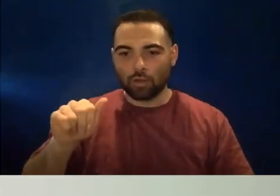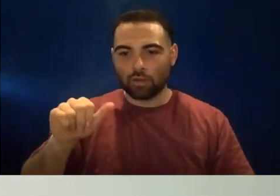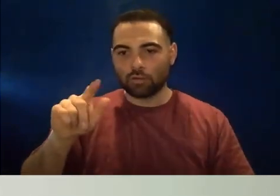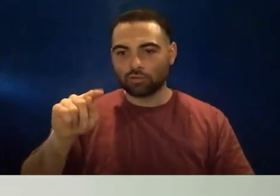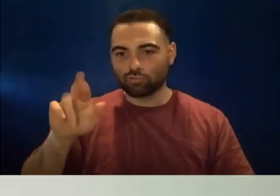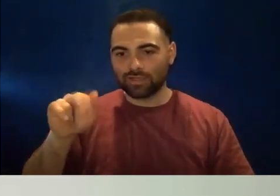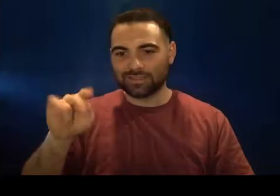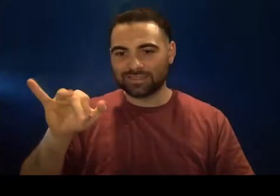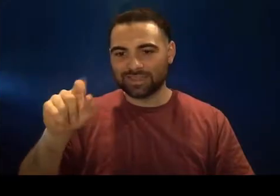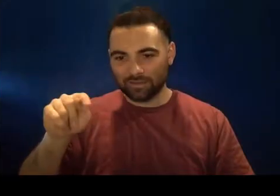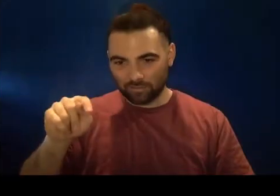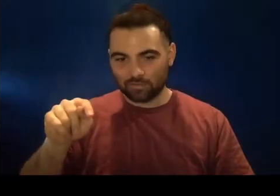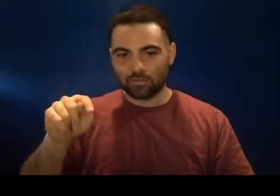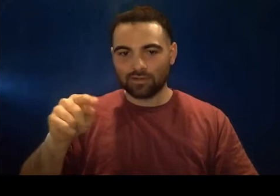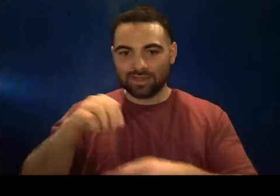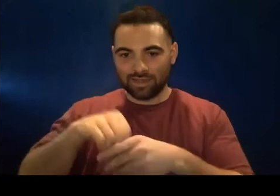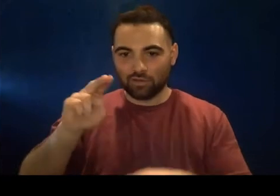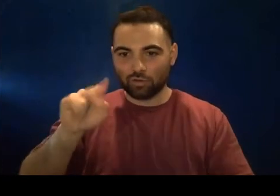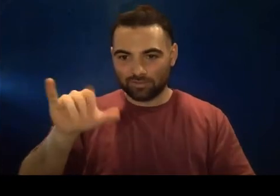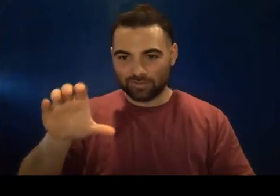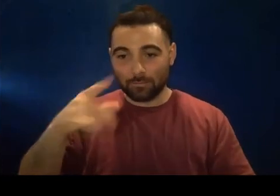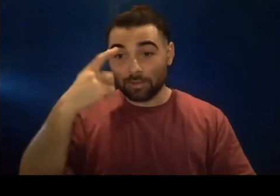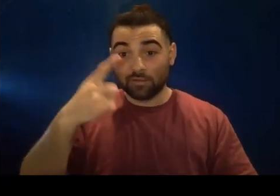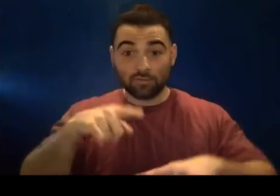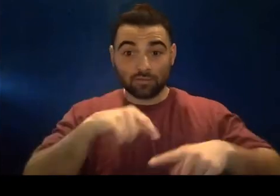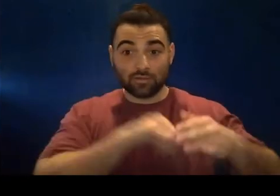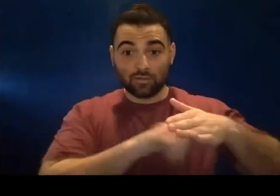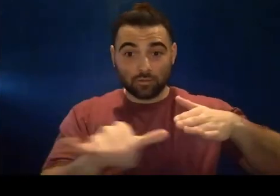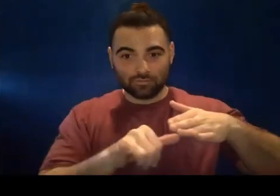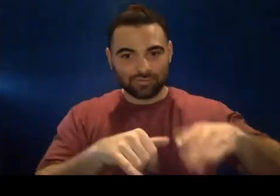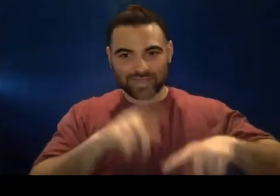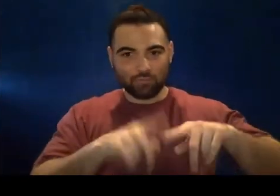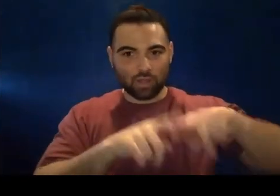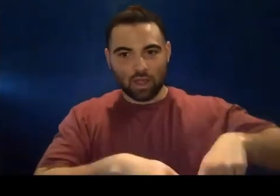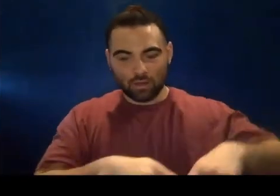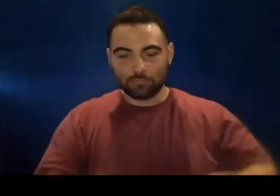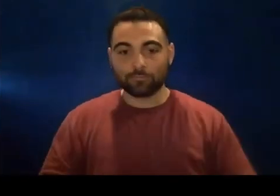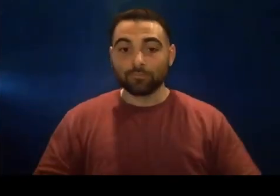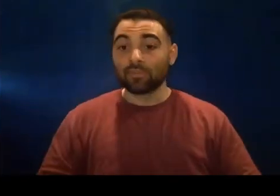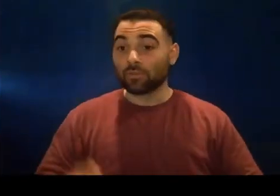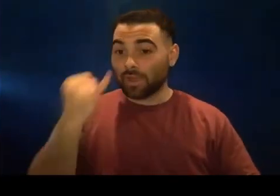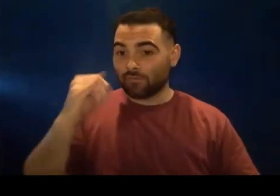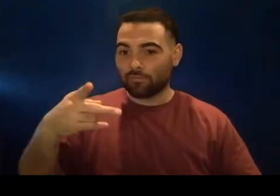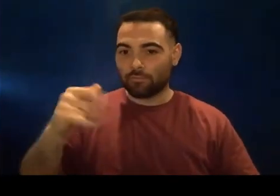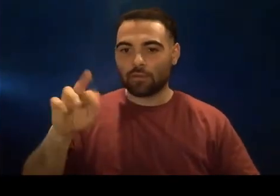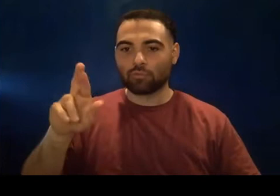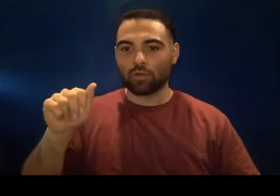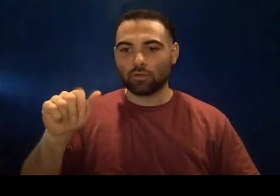And so if that system is also flawed as we all know that it is,